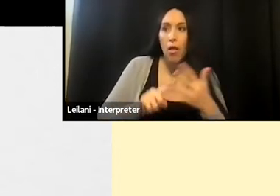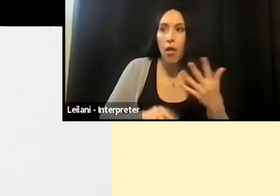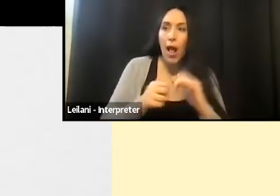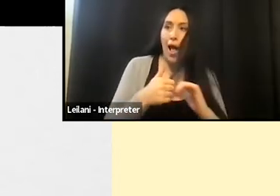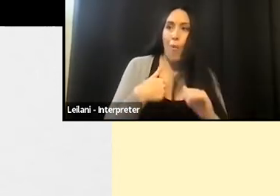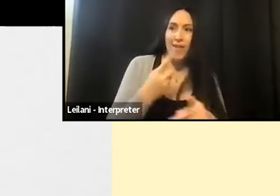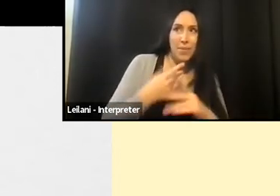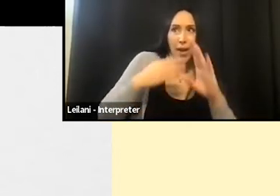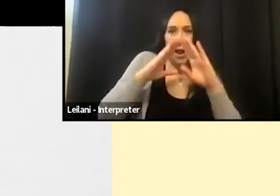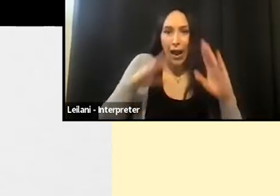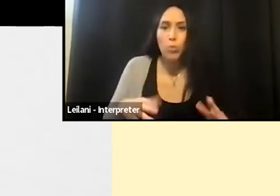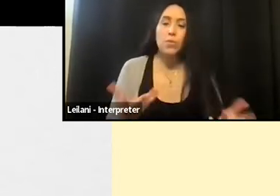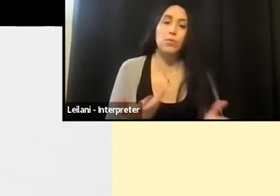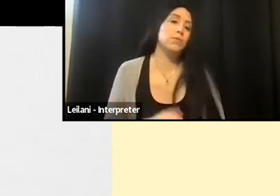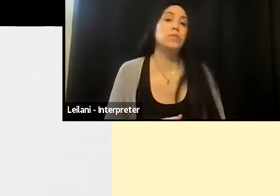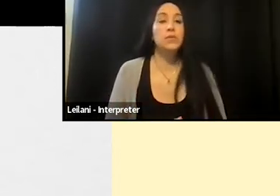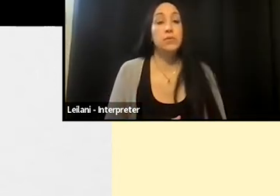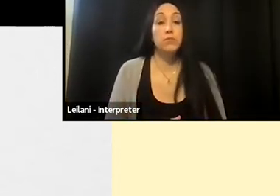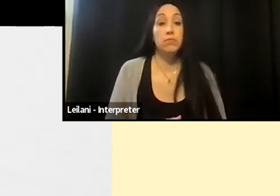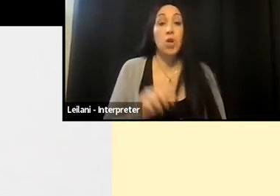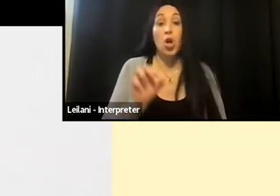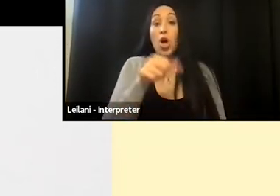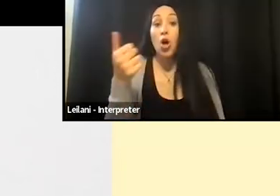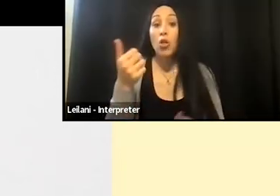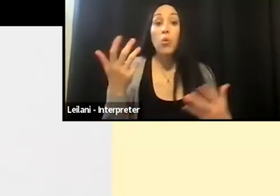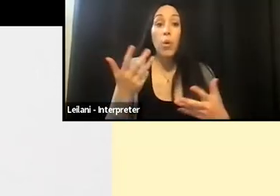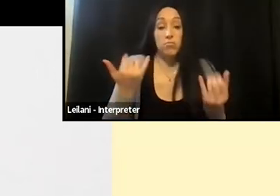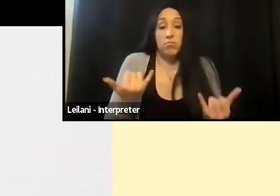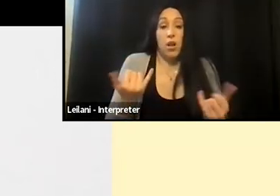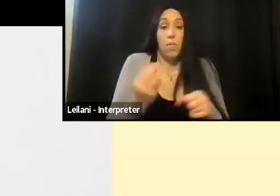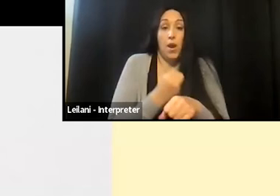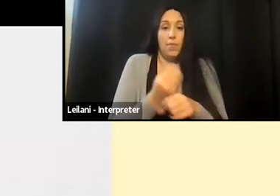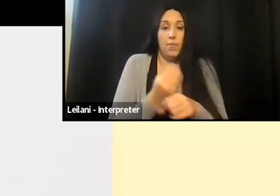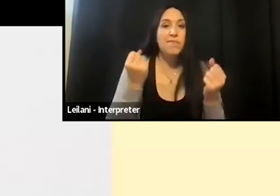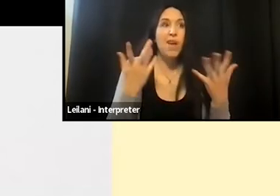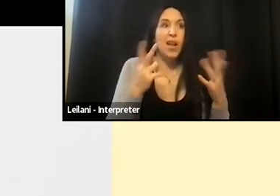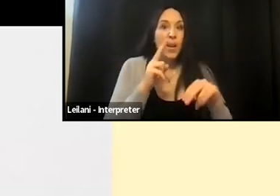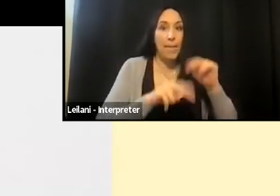is that currently in Miami, so many buildings are changing ownership